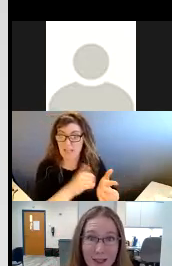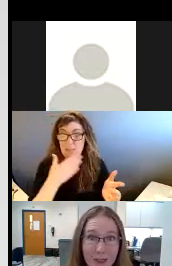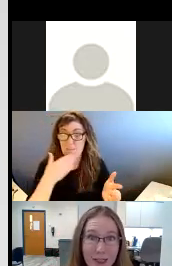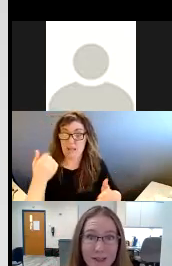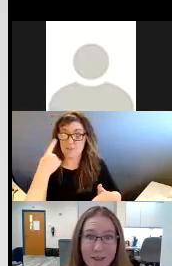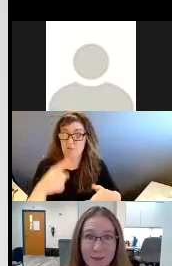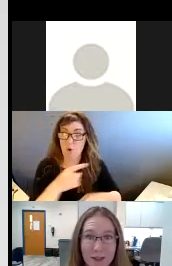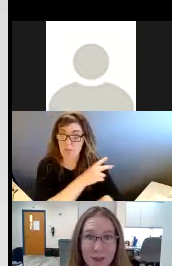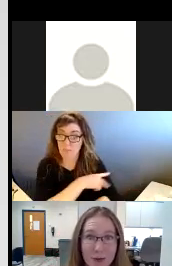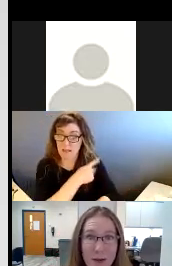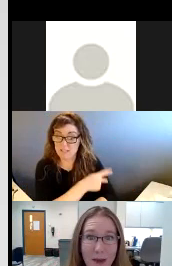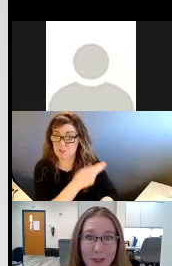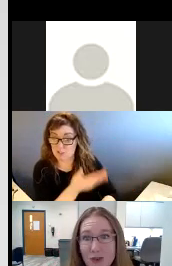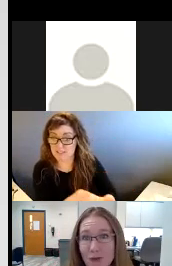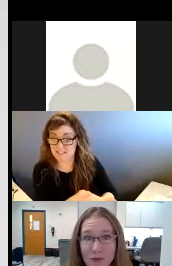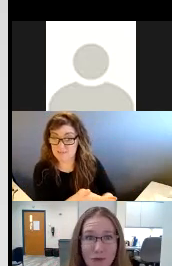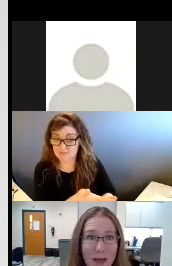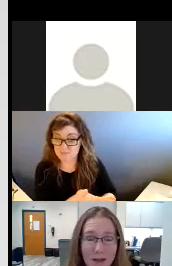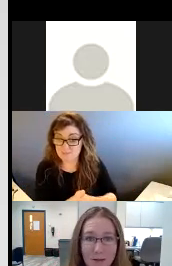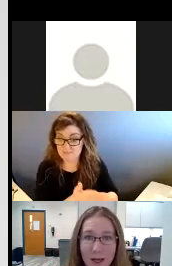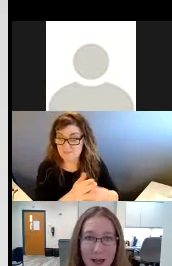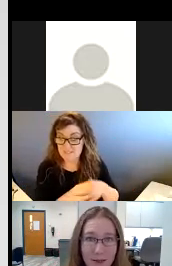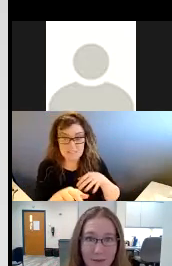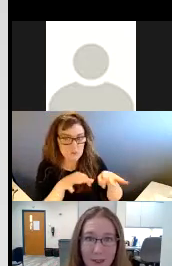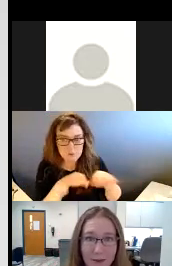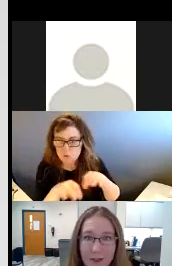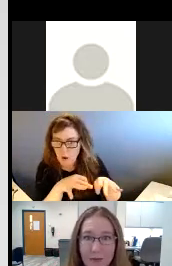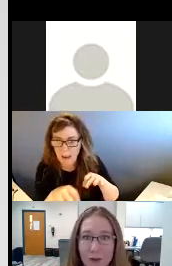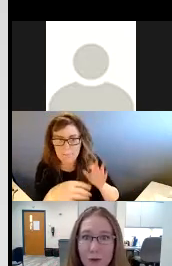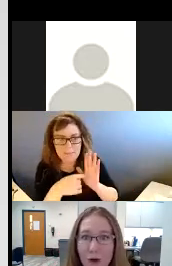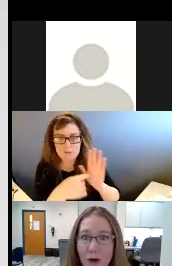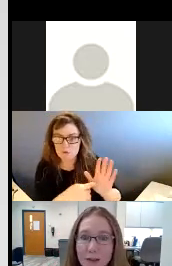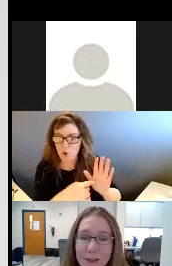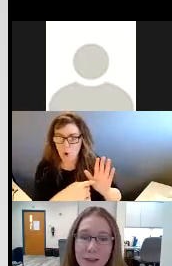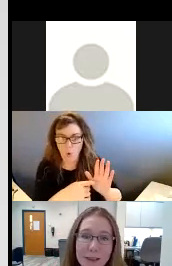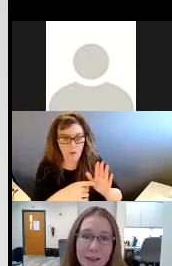SEE WHAT IT IS, DESCRIBE HOW IT'S USED LIVE IN THIS VIRTUAL CALL.